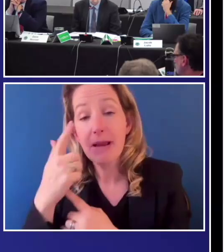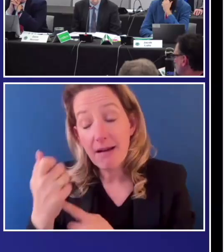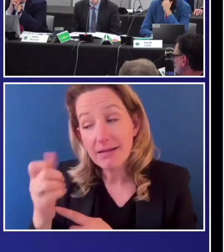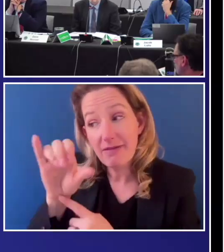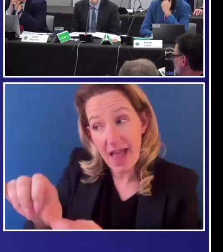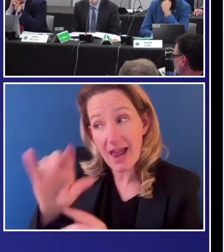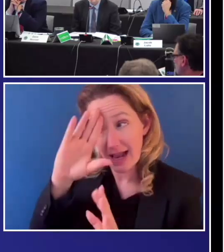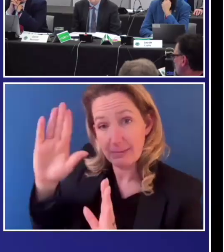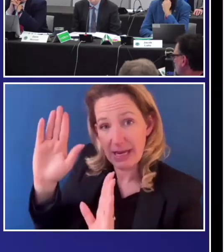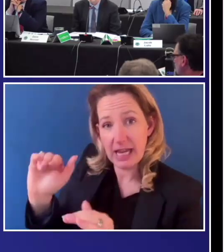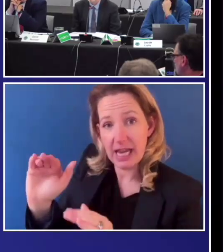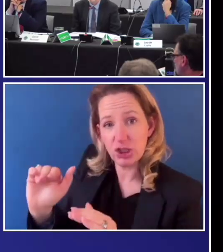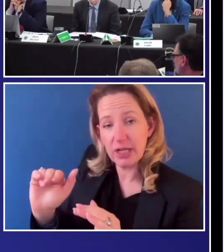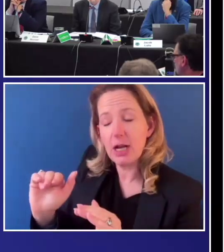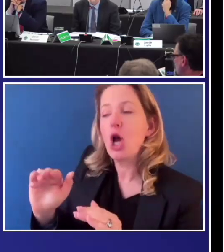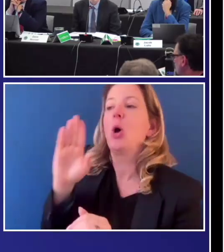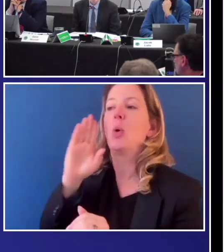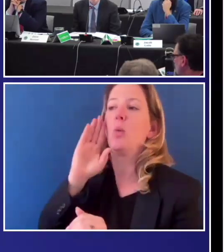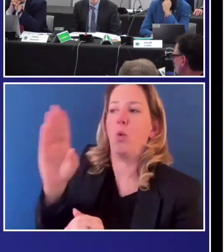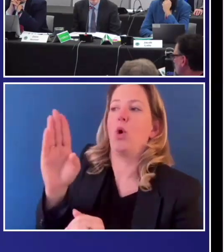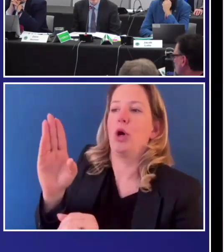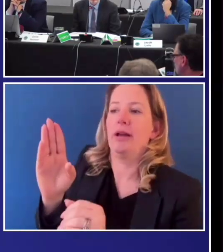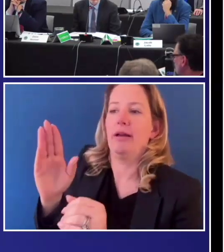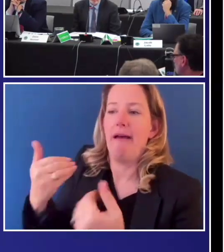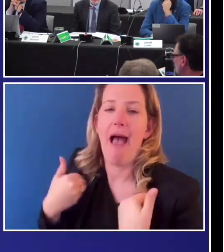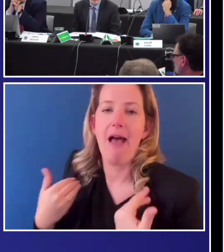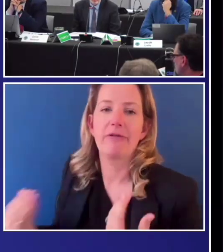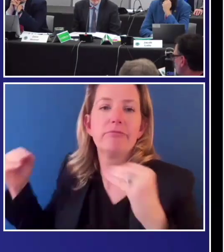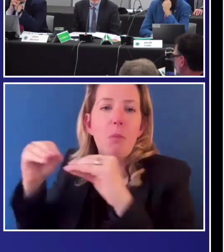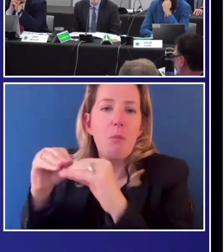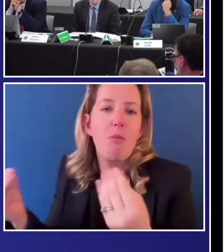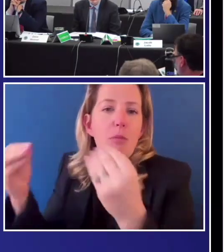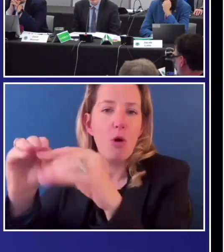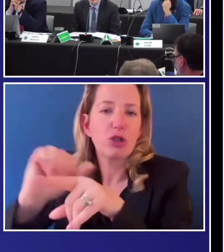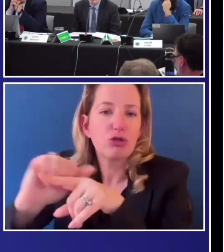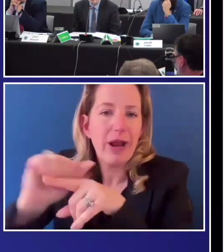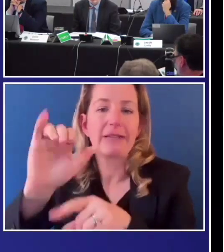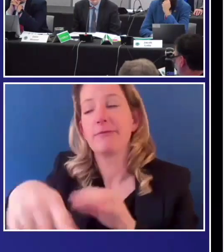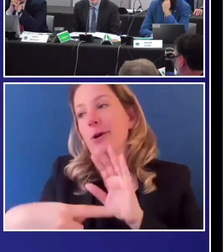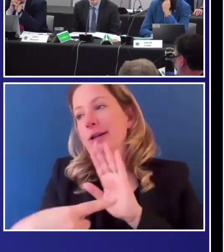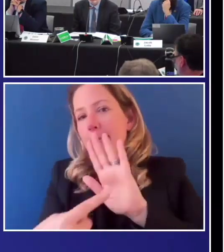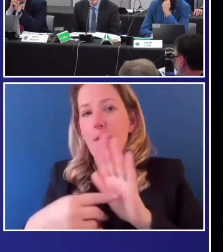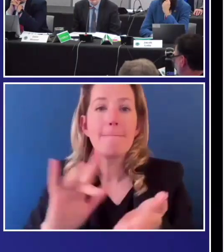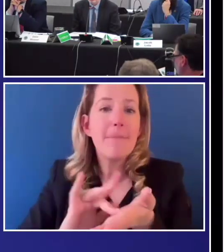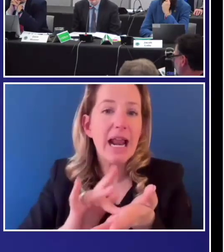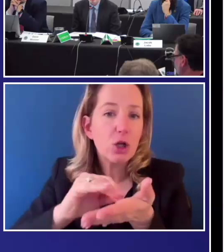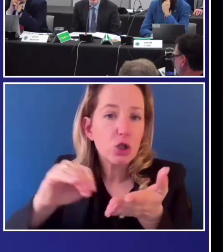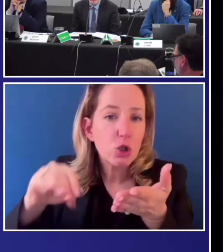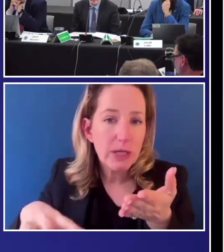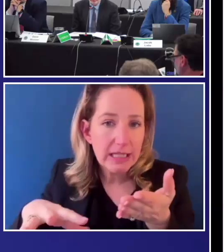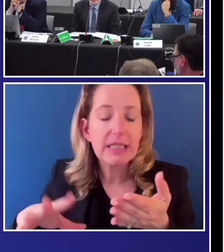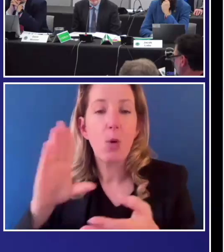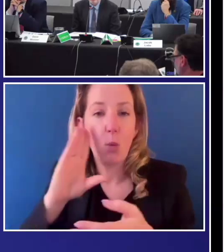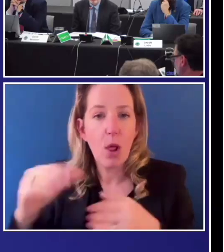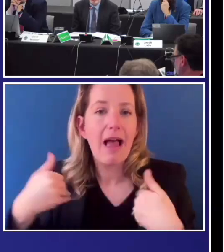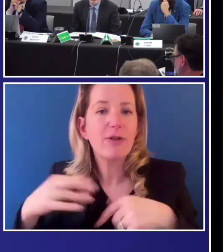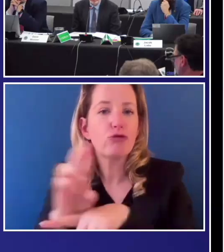would be in additional training, for example medical students would be in, in their residency program for several